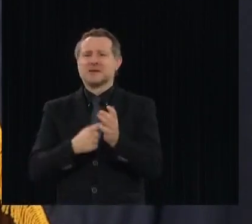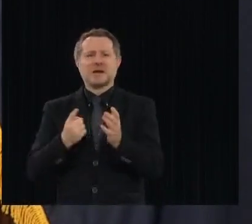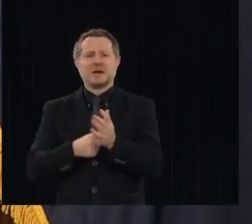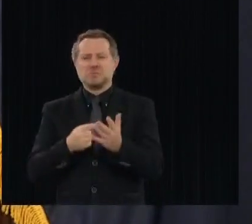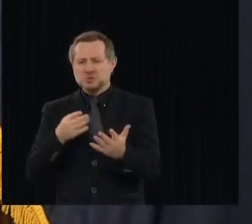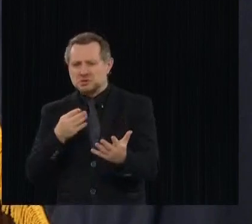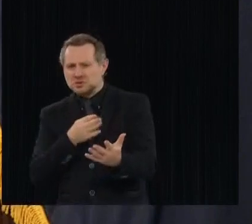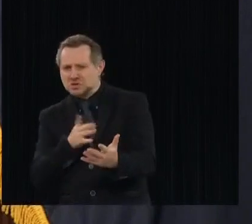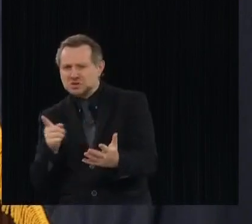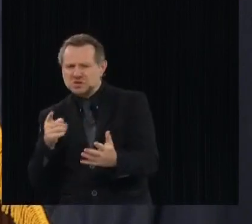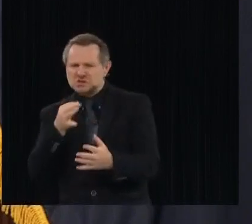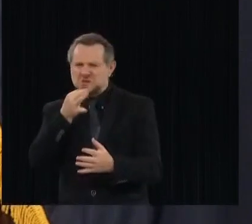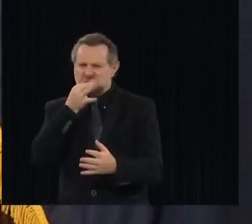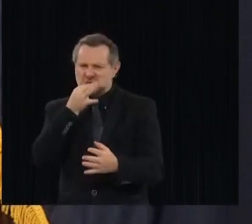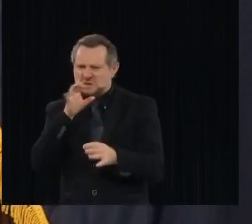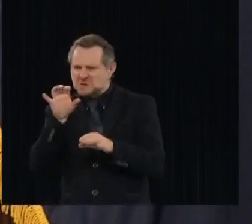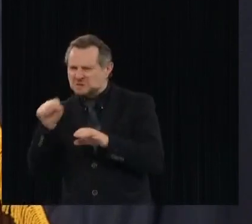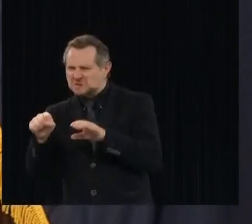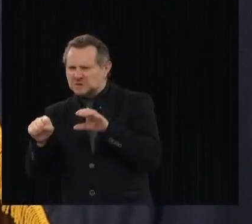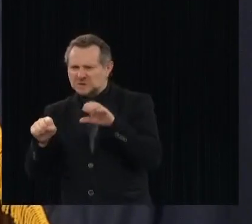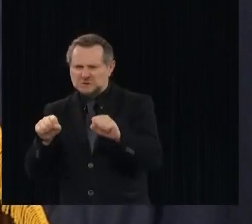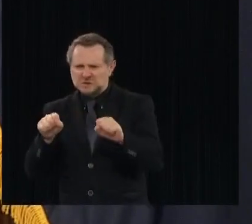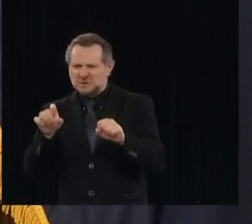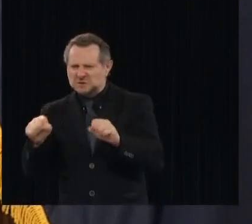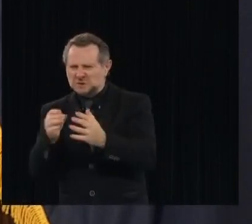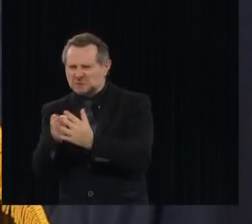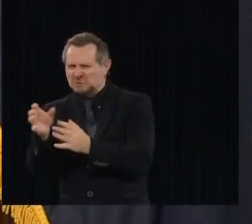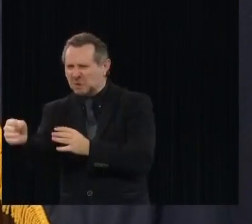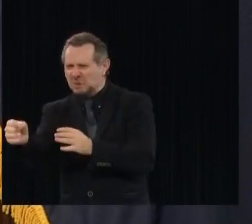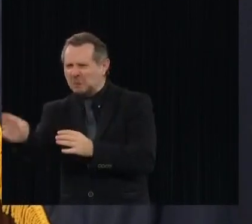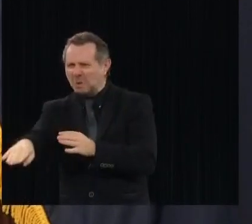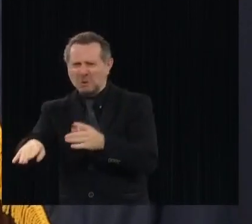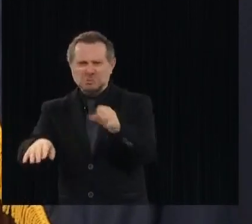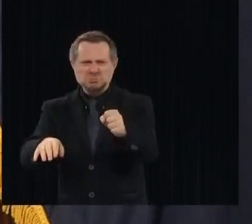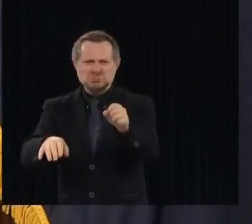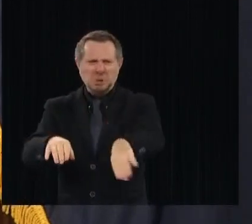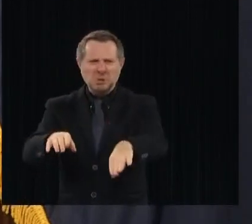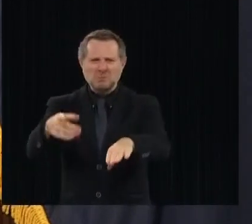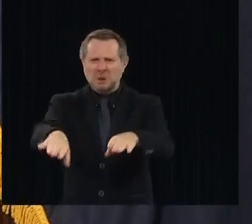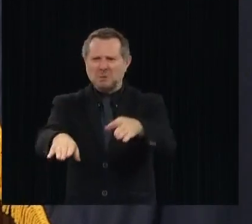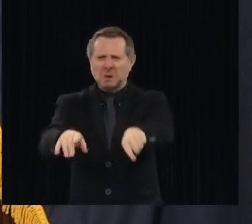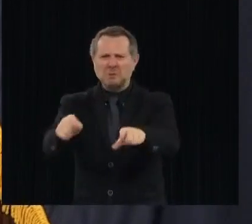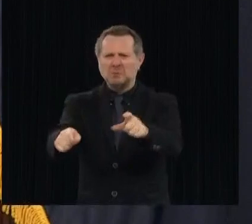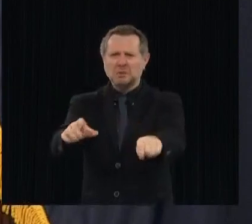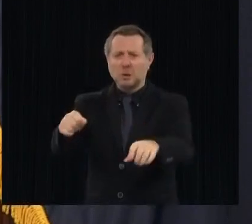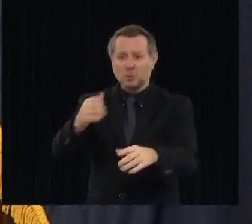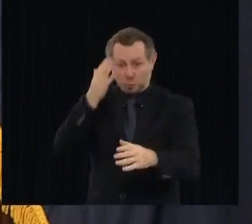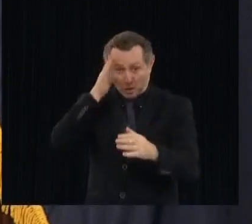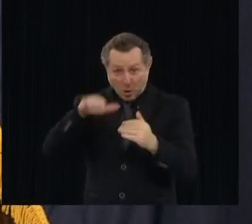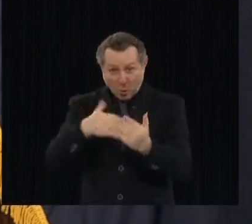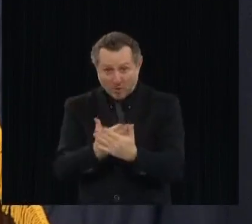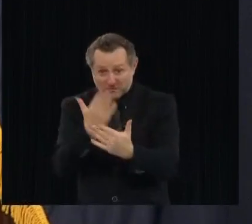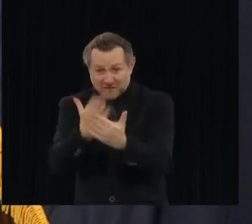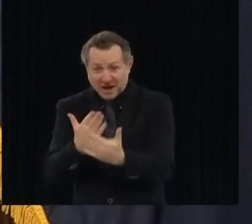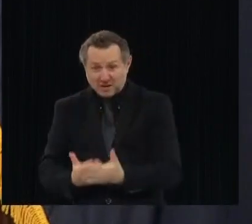I MEAN HE'S DOING THE RIGHT THING AS AN ESSENTIAL WORKER.